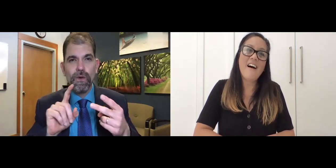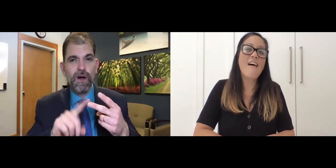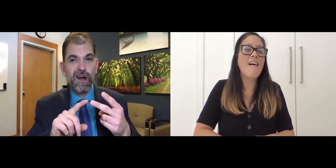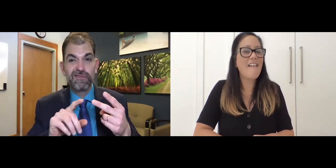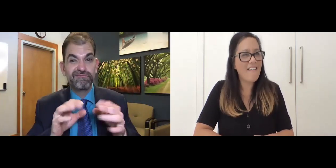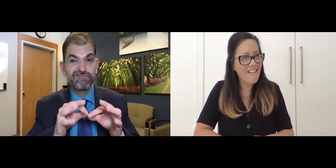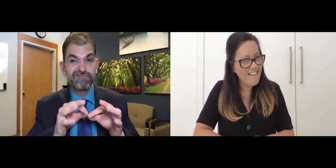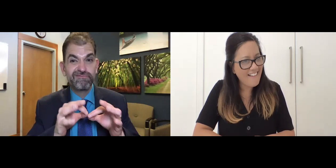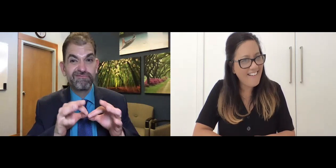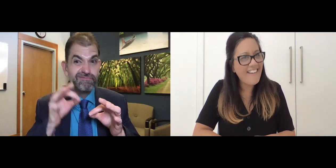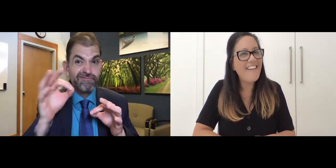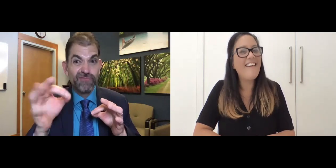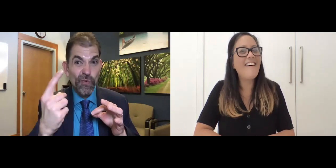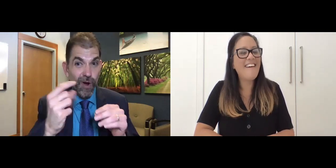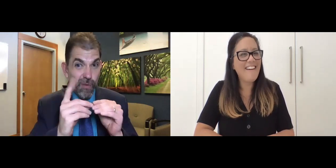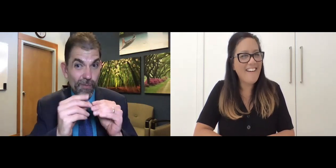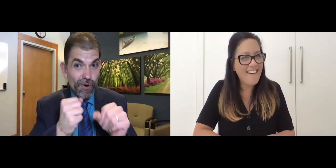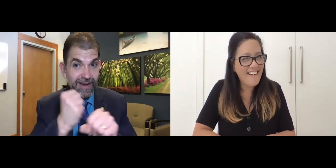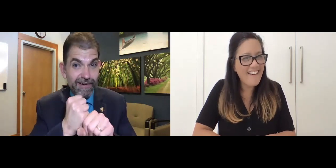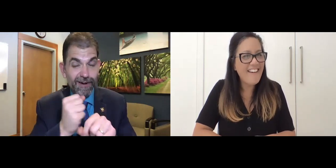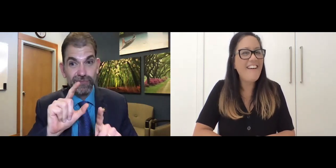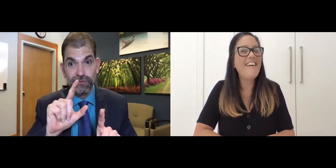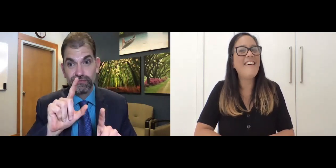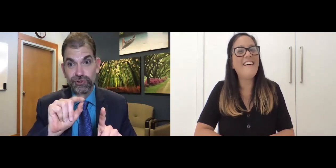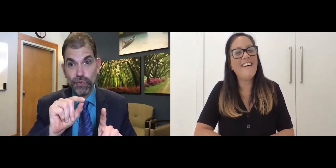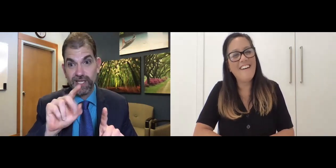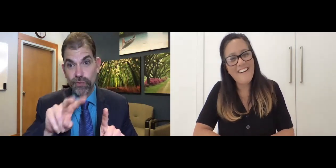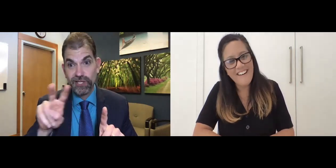if it's going to be virtual or if it's going to be postponed another year